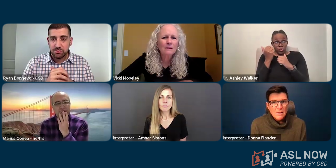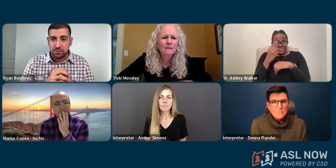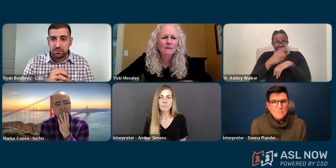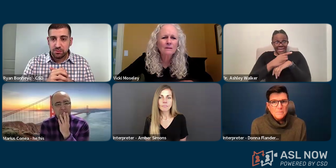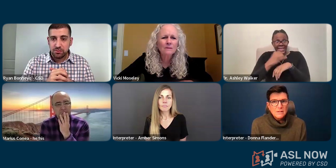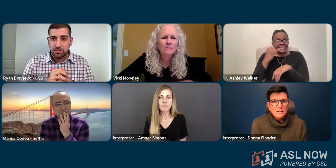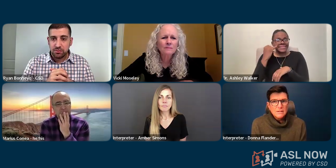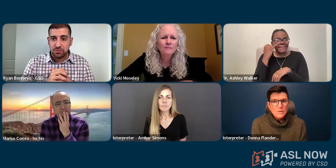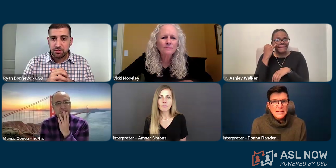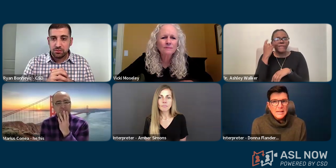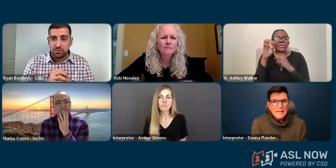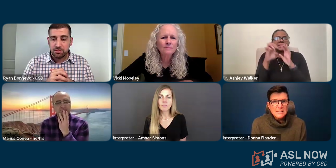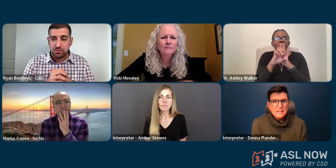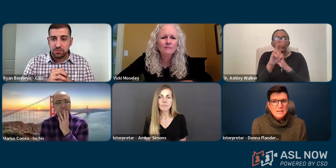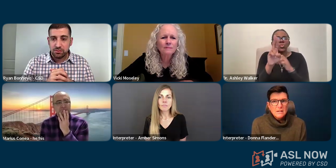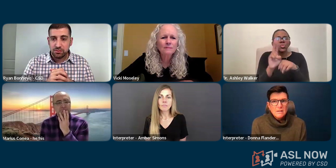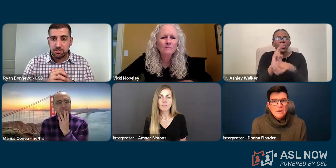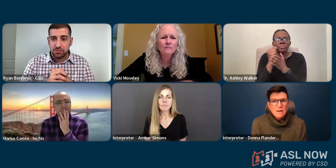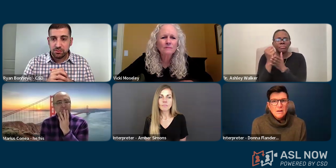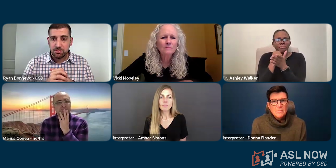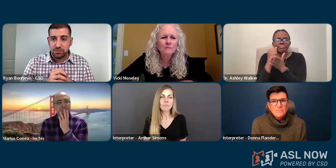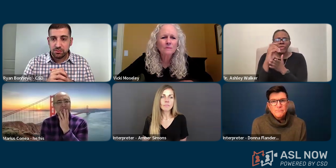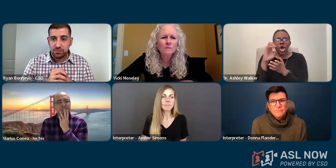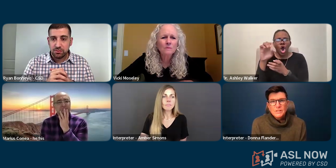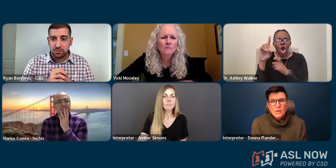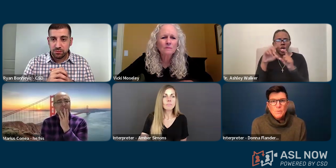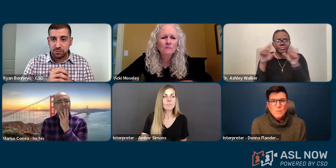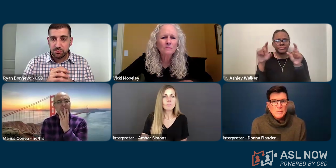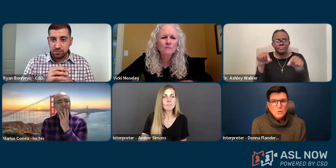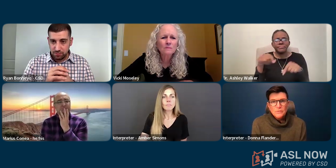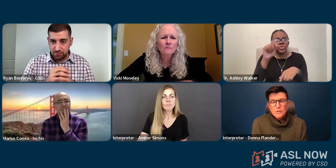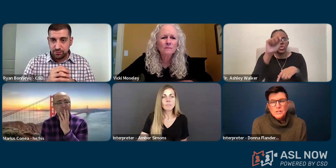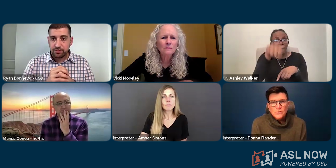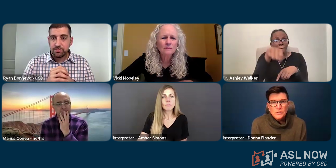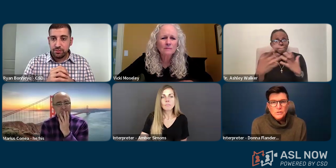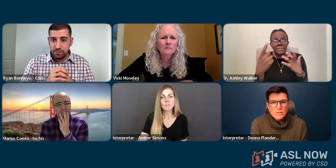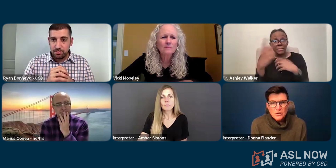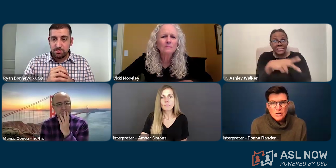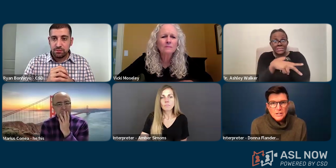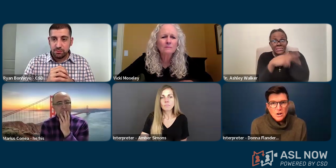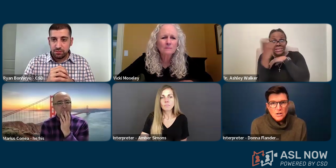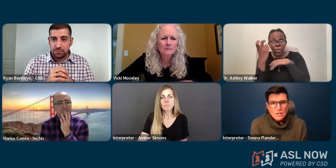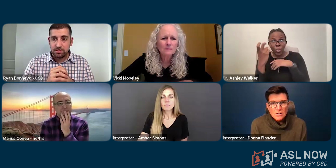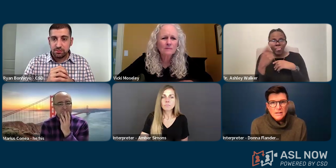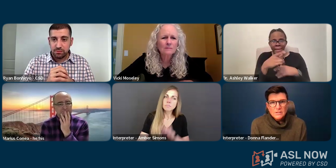nowadays. You know, most people, if you're you know, if you're using a credit card